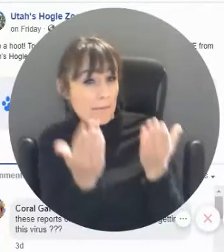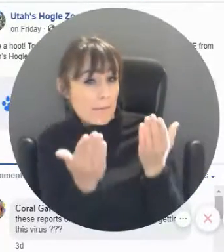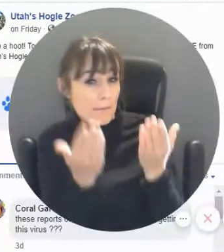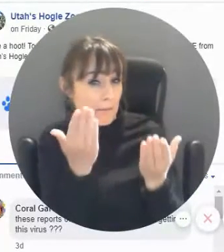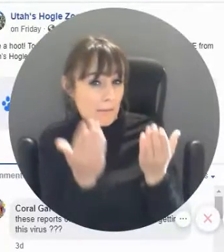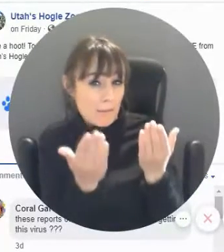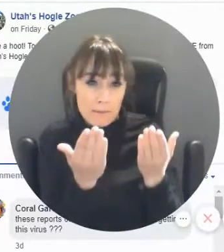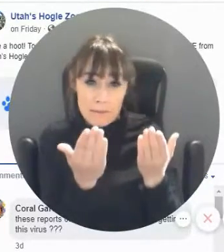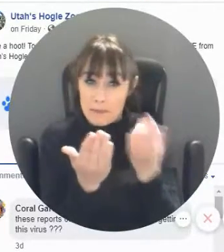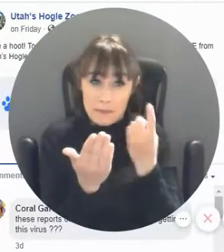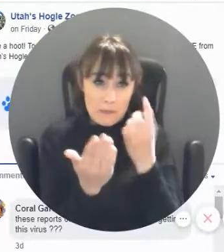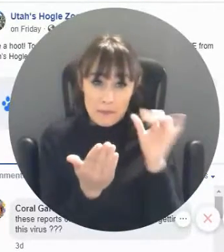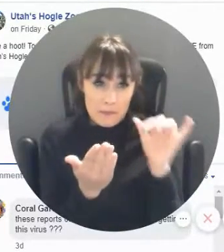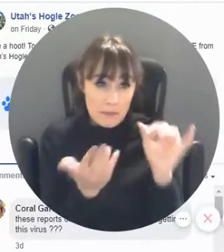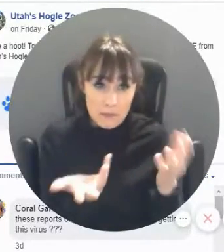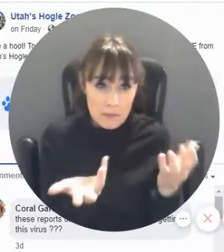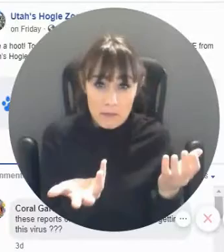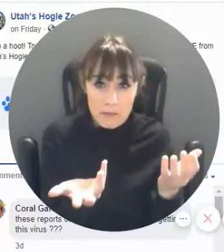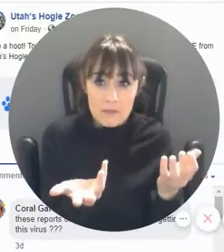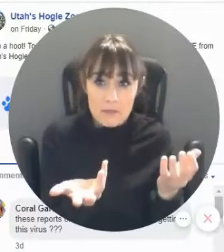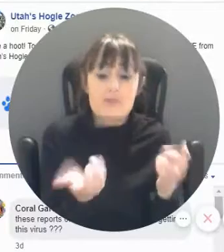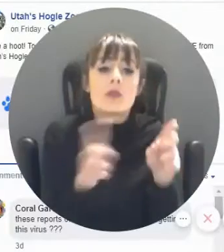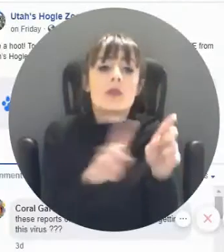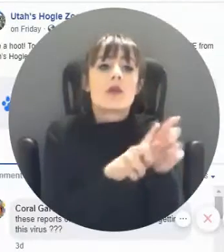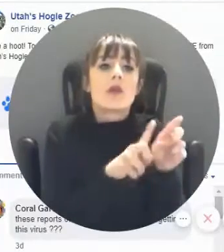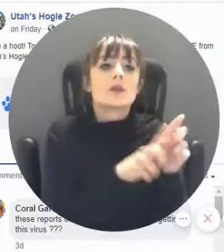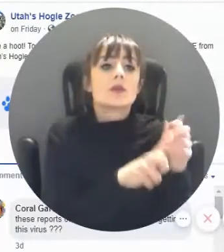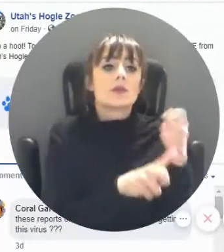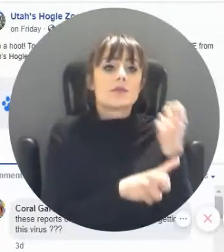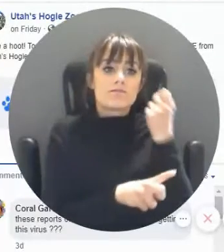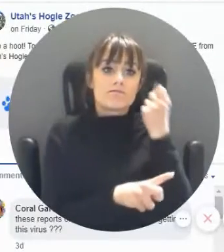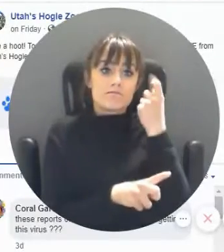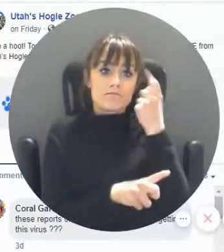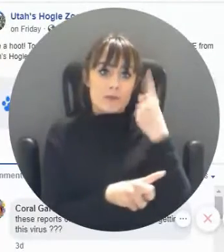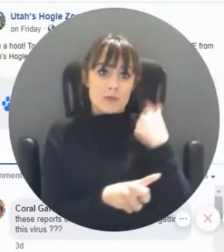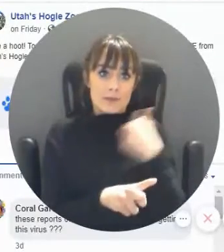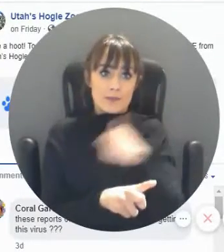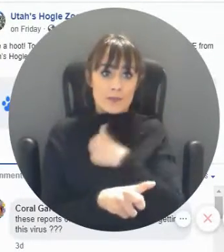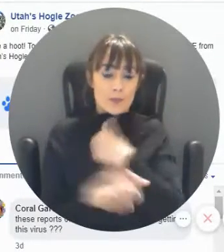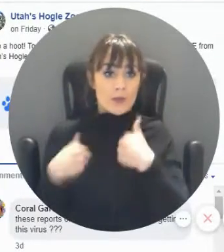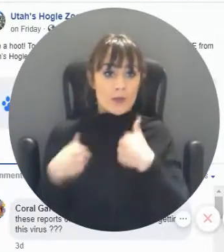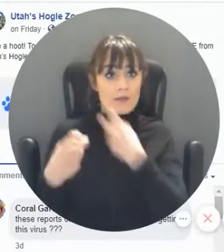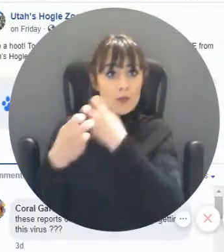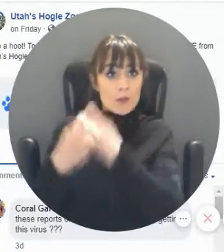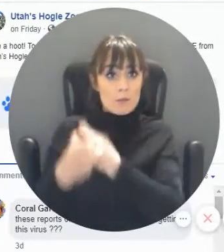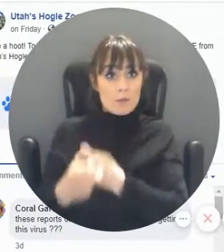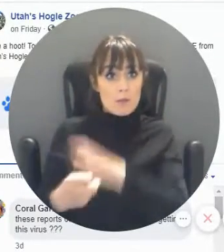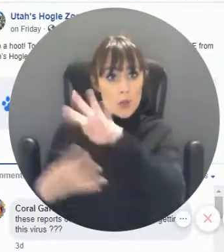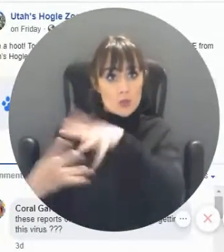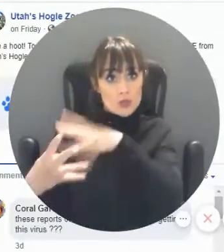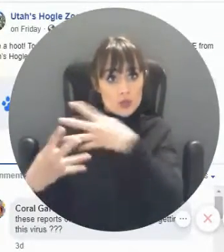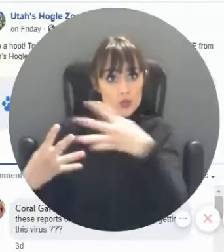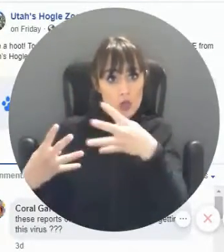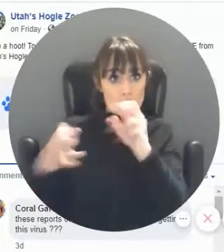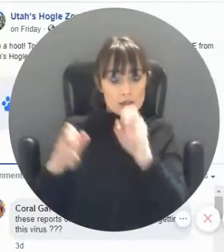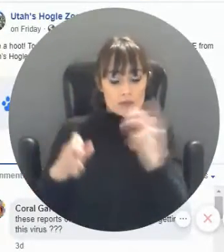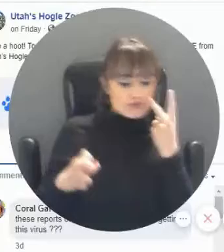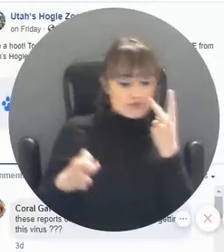There is also this chart that we have. That does show us some of the common bones inside pellets.